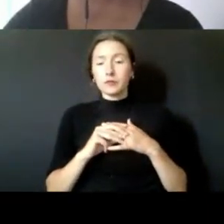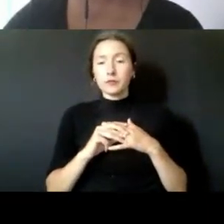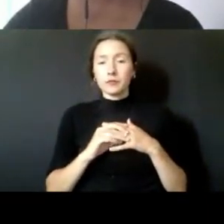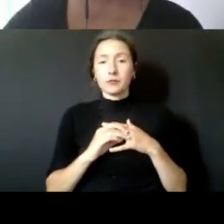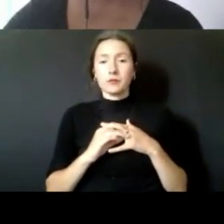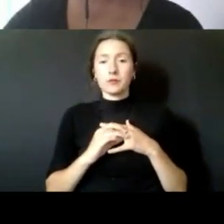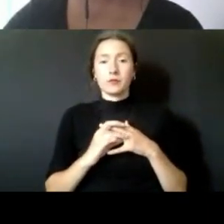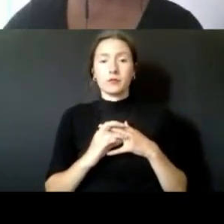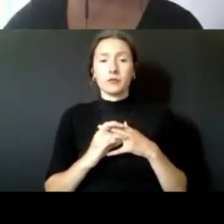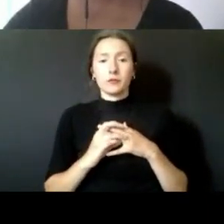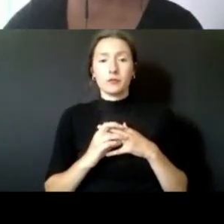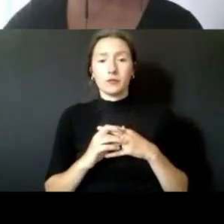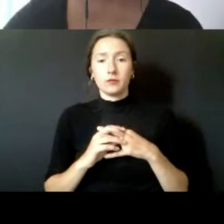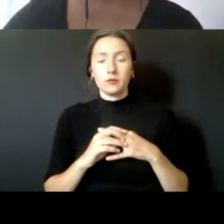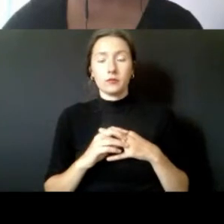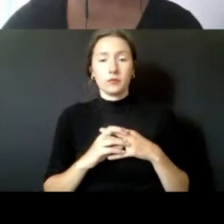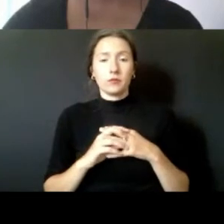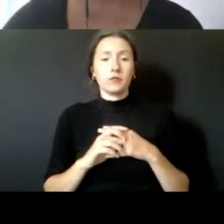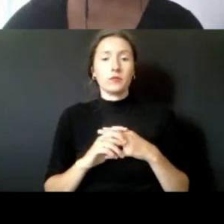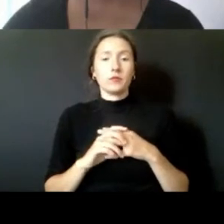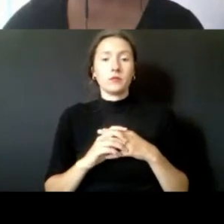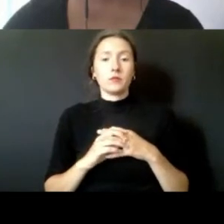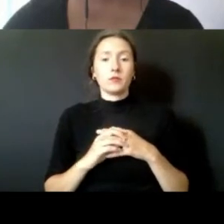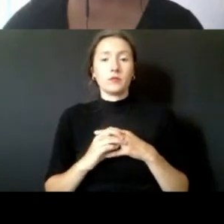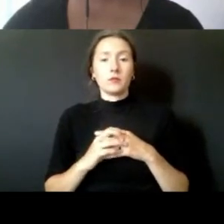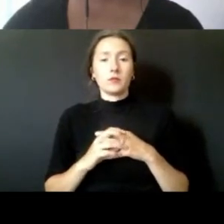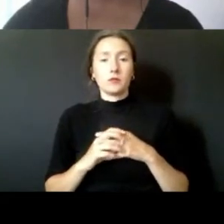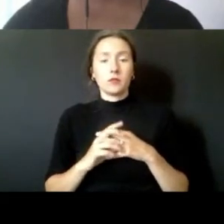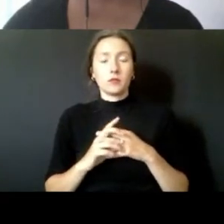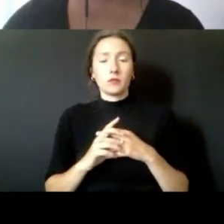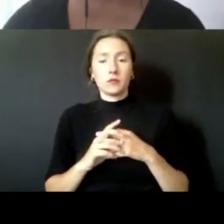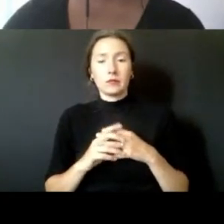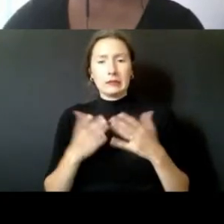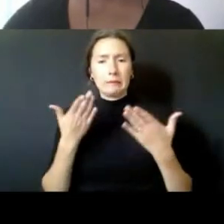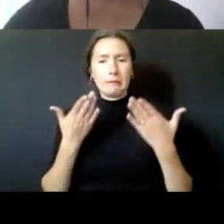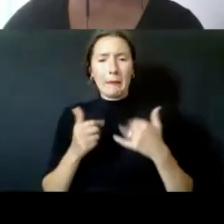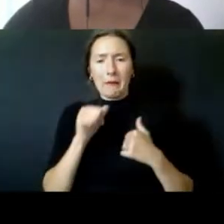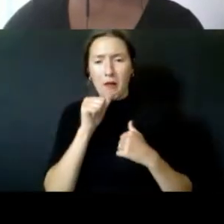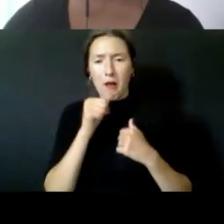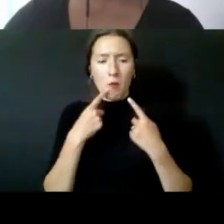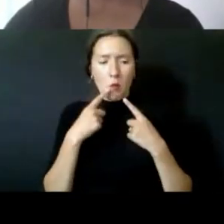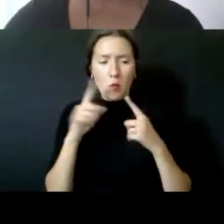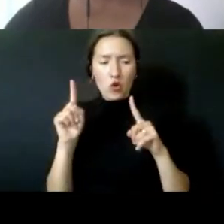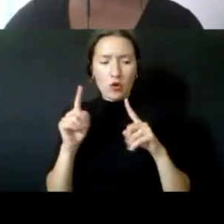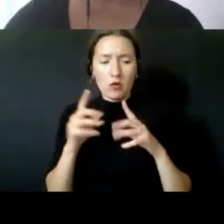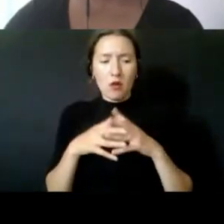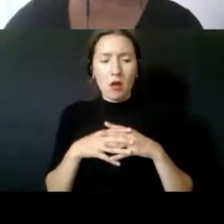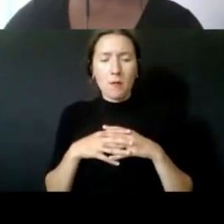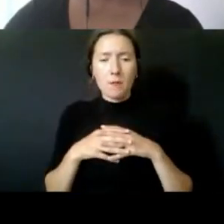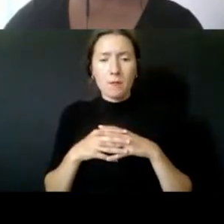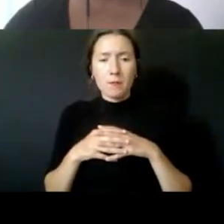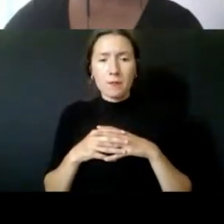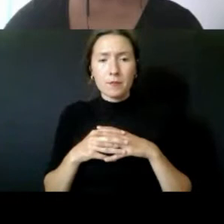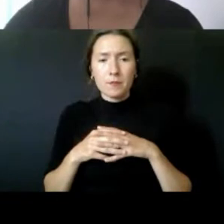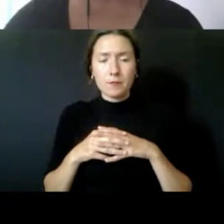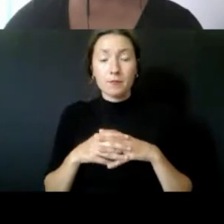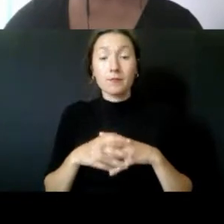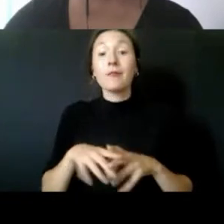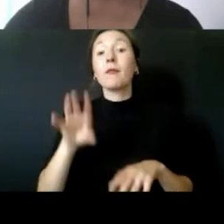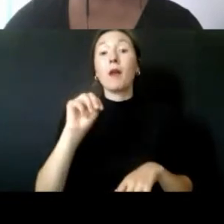okay might not work but um there is in microsoft teams itself there is a closed caption option